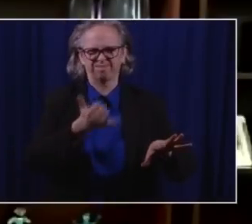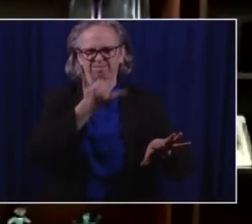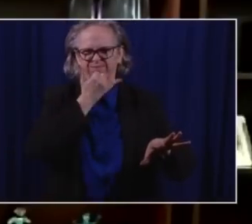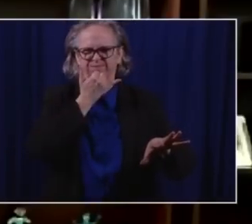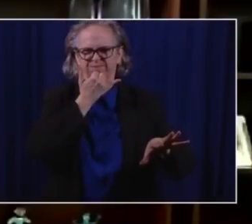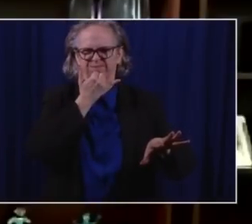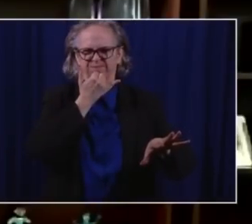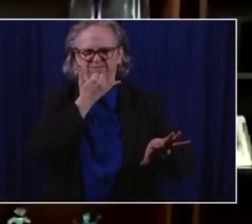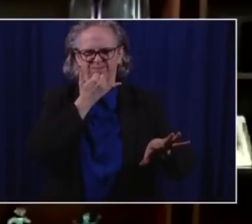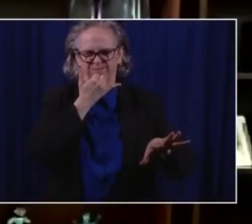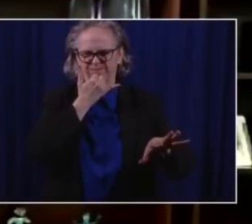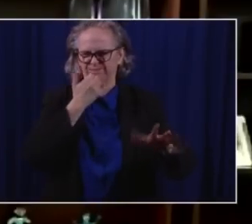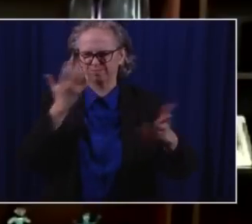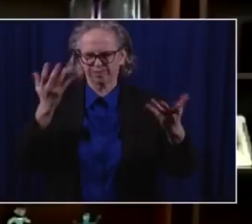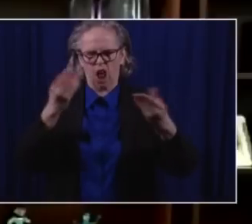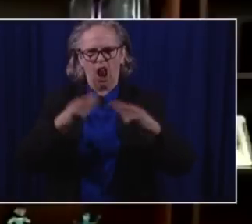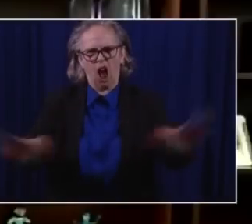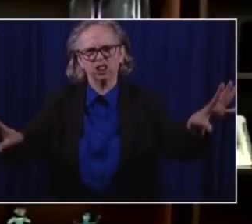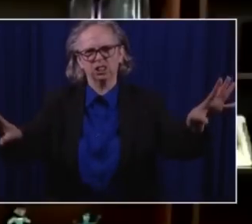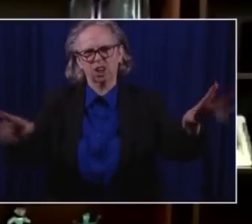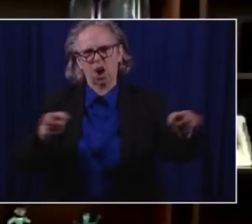know actually how to keep this